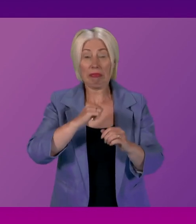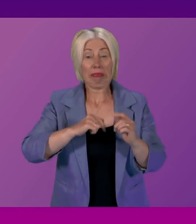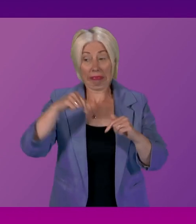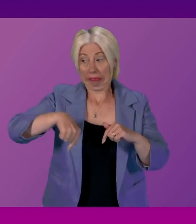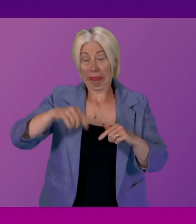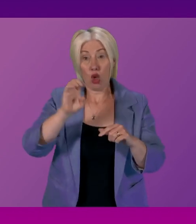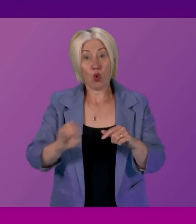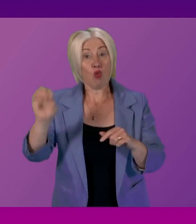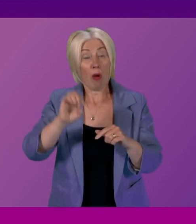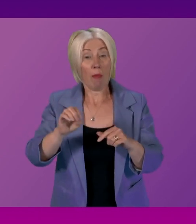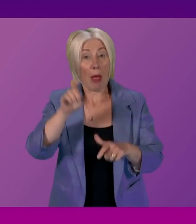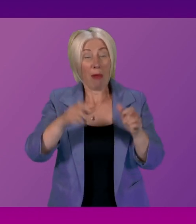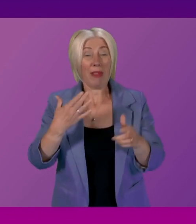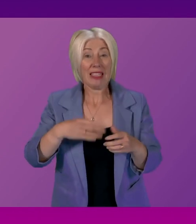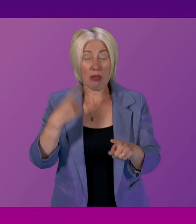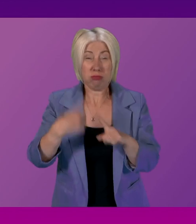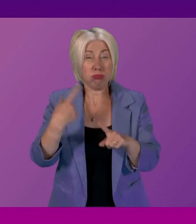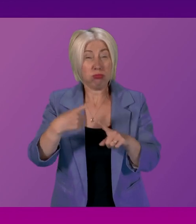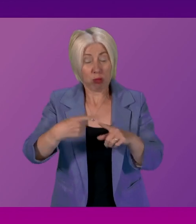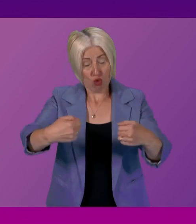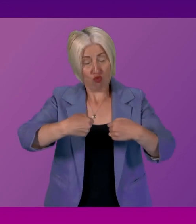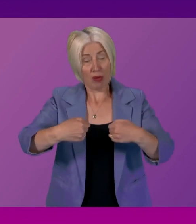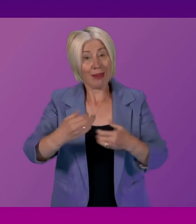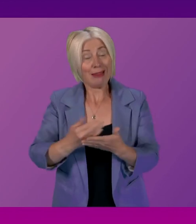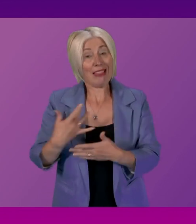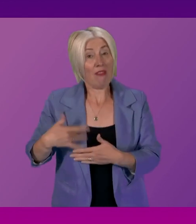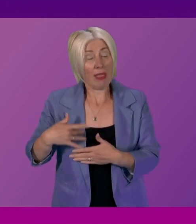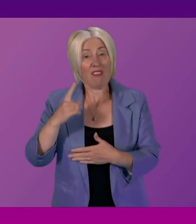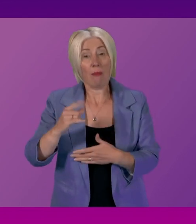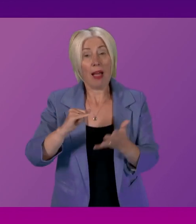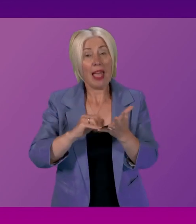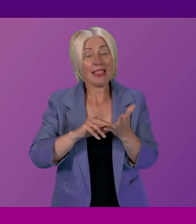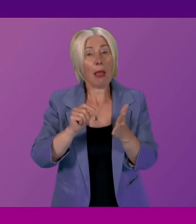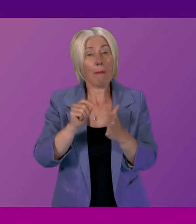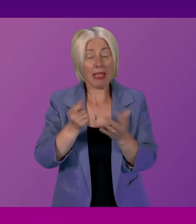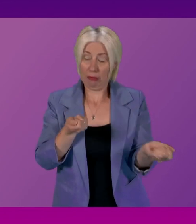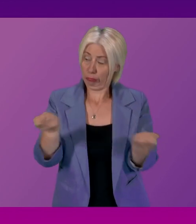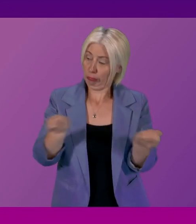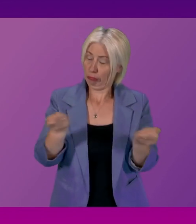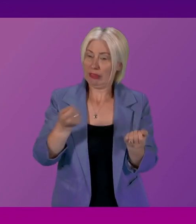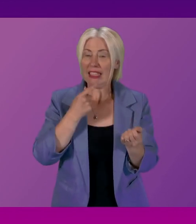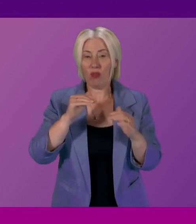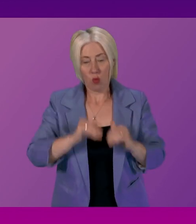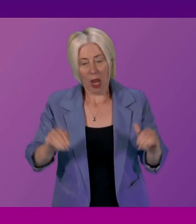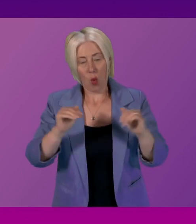People need urgent treatment to save their lives but, in the Scottish National Party-run NHS, they wait months.